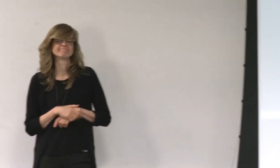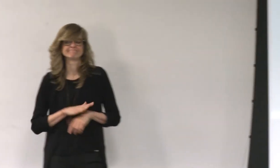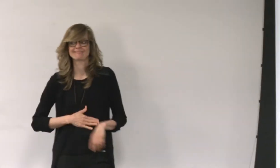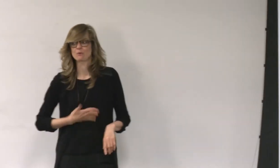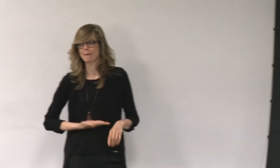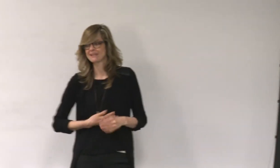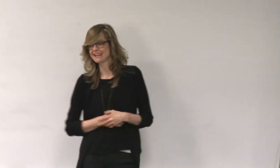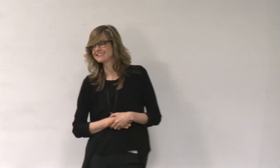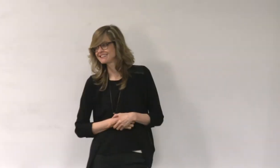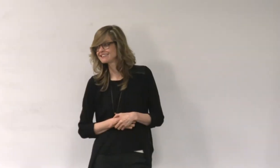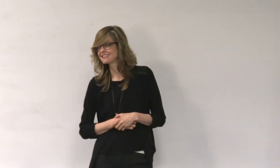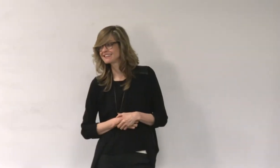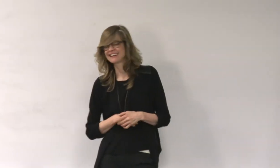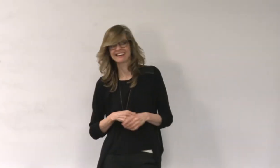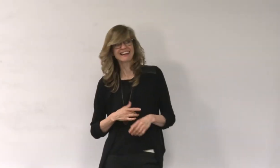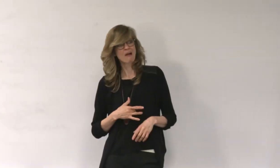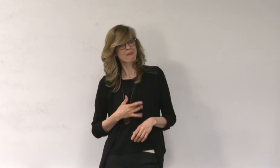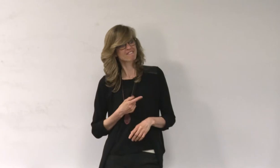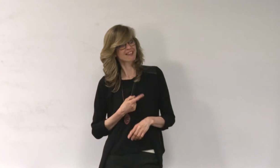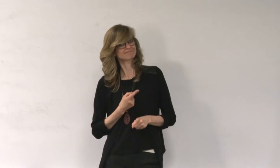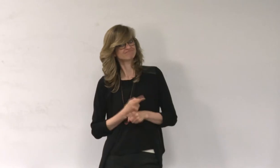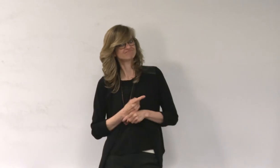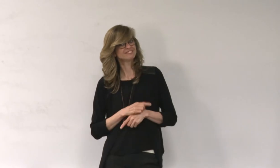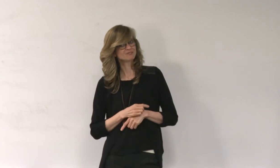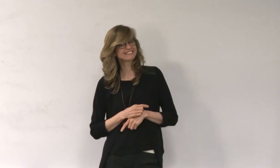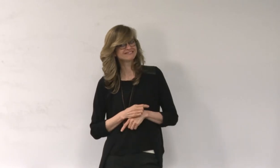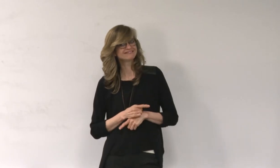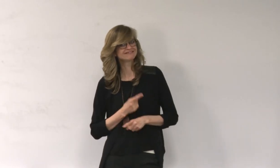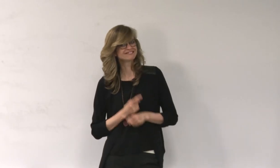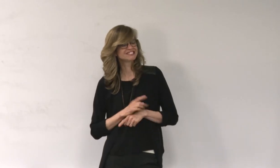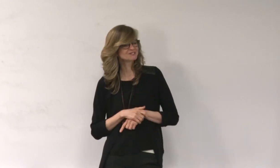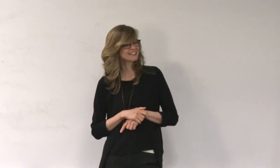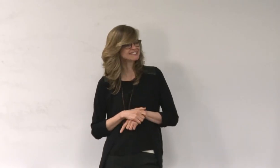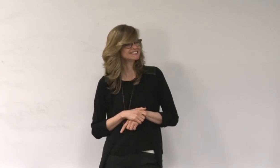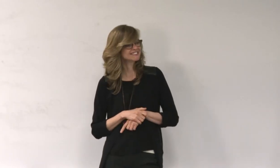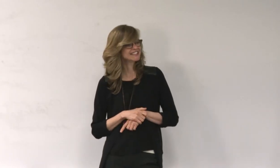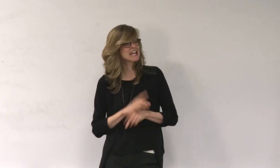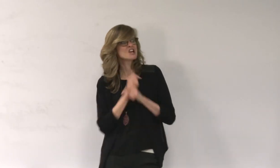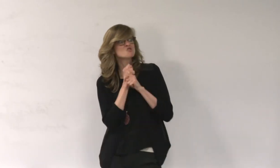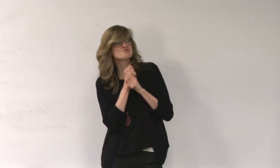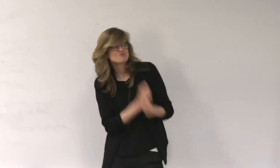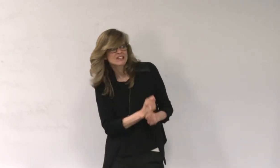AND I WAS PRETTY UPSET BY THAT, BUT I REALIZED HE WAS RIGHT.